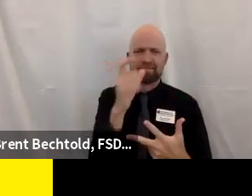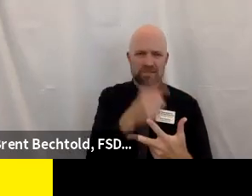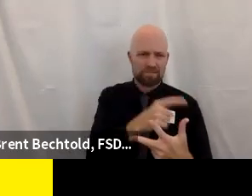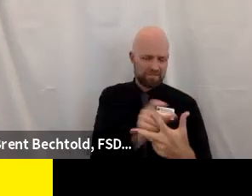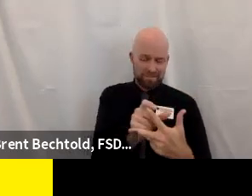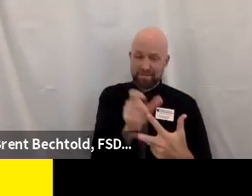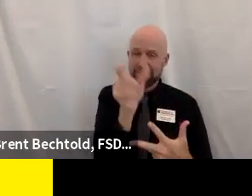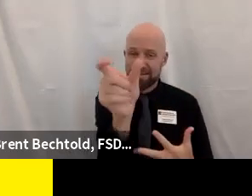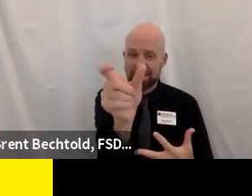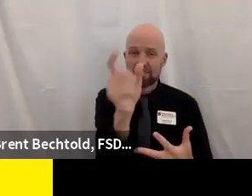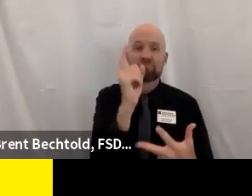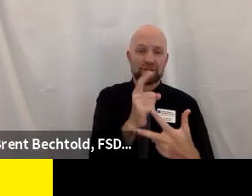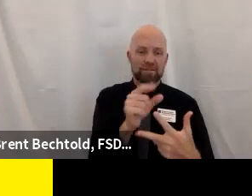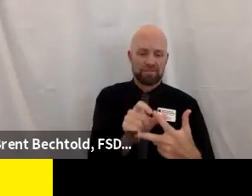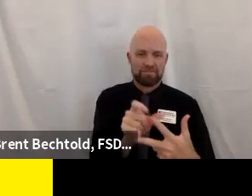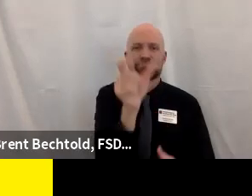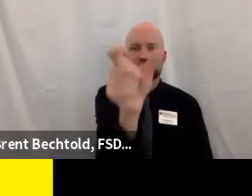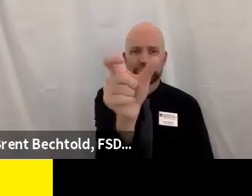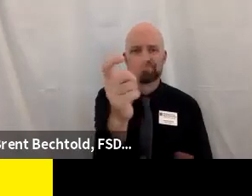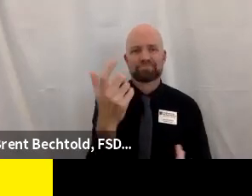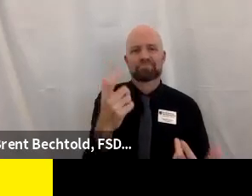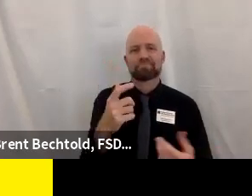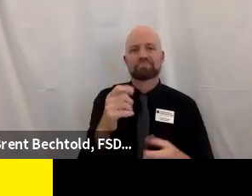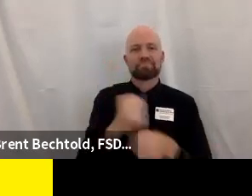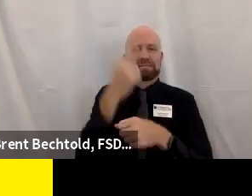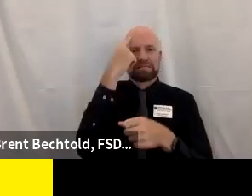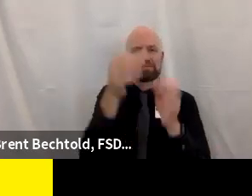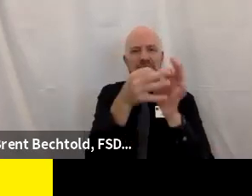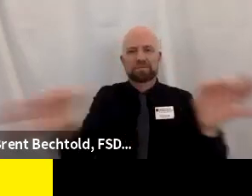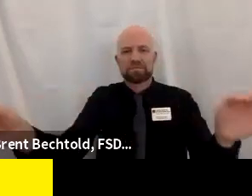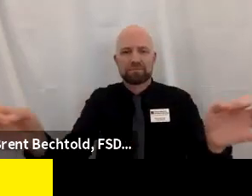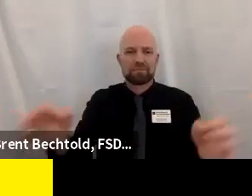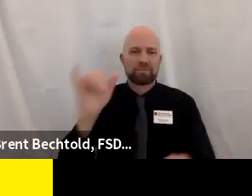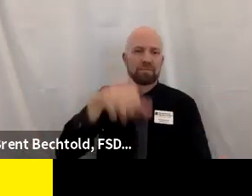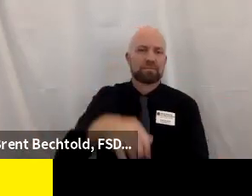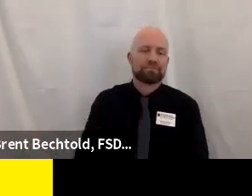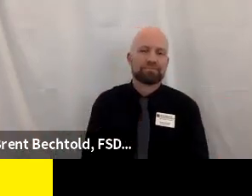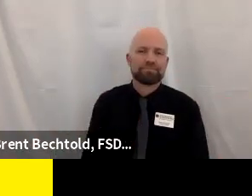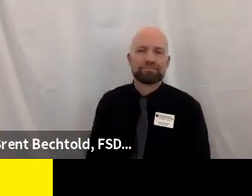you know, if they were to try different meanings and that word, kind of like a close activity, where they would replace